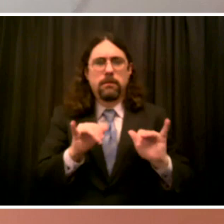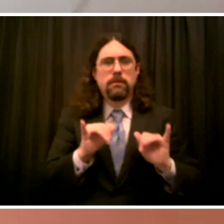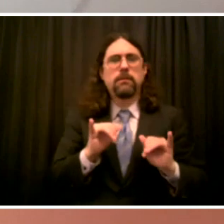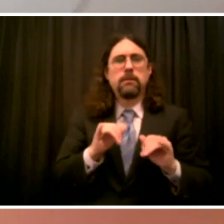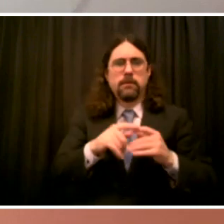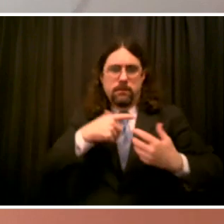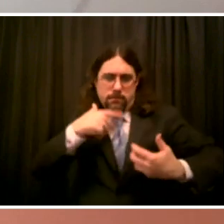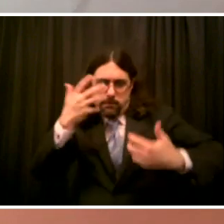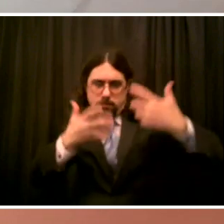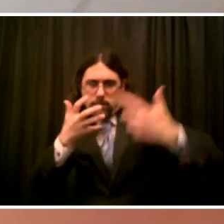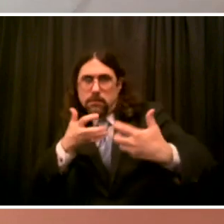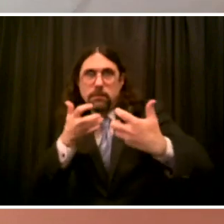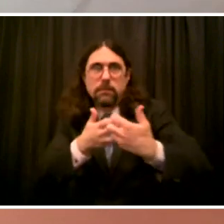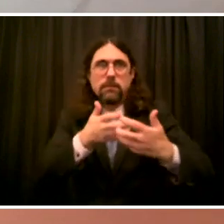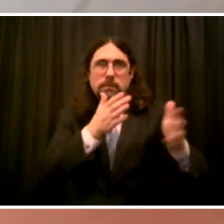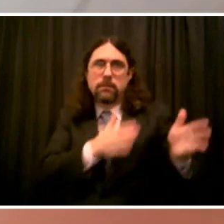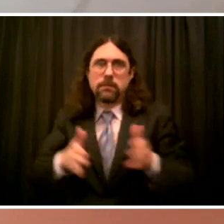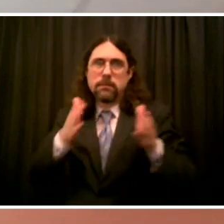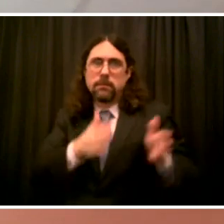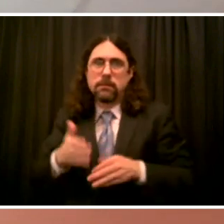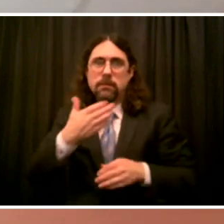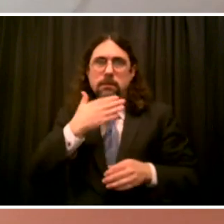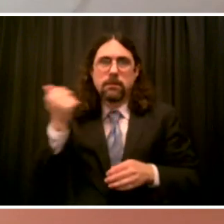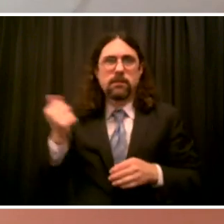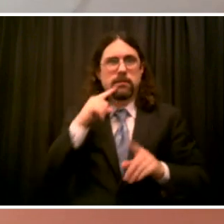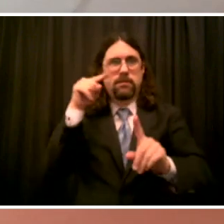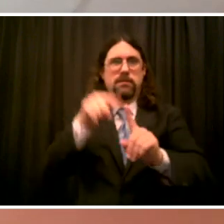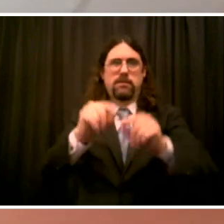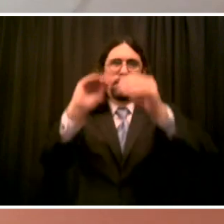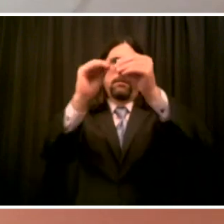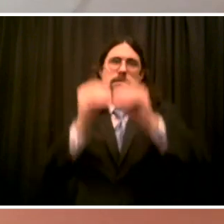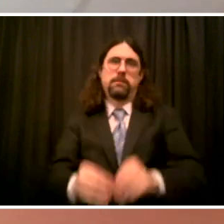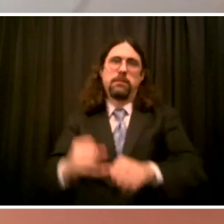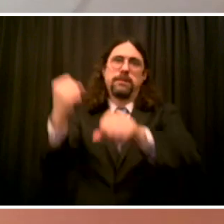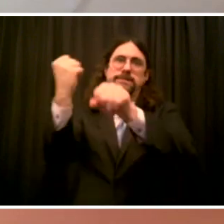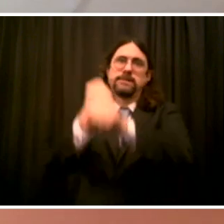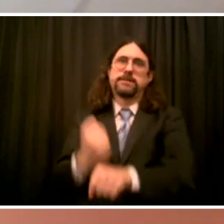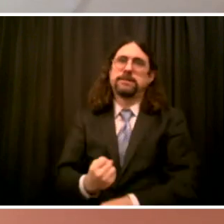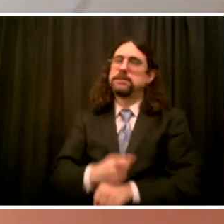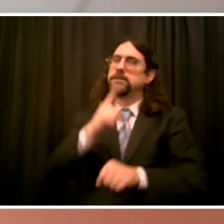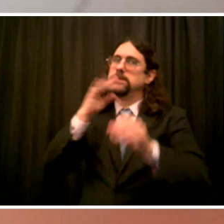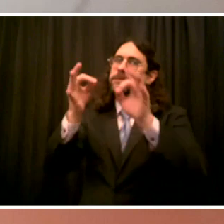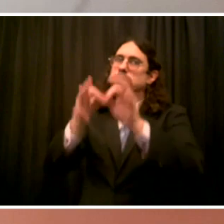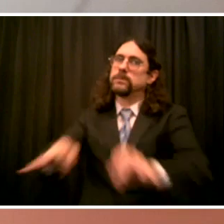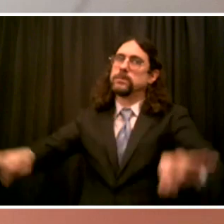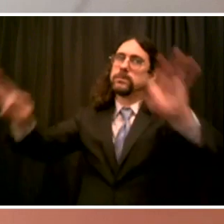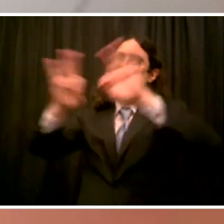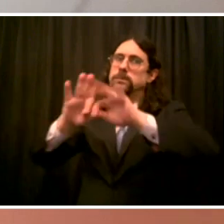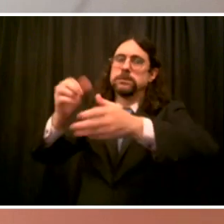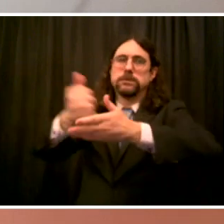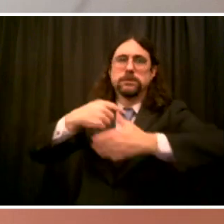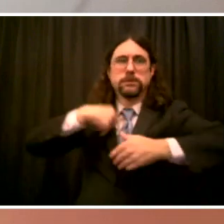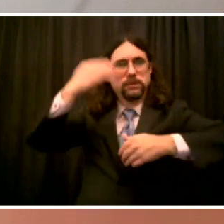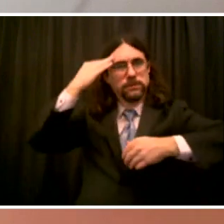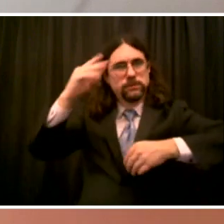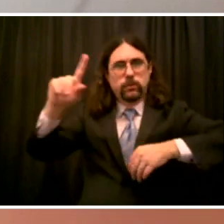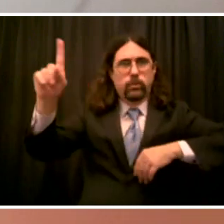CONTACT EVERY CASE IS WE'RE GOING TO GET MUCH MORE FINITE DATA.